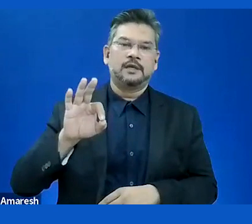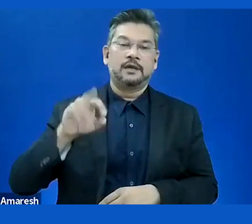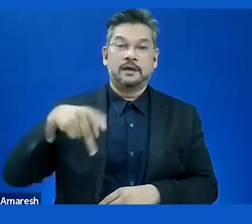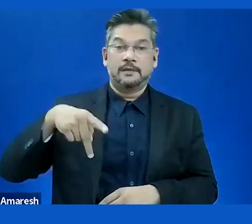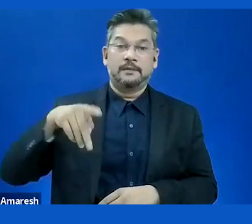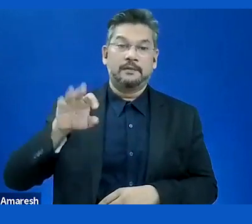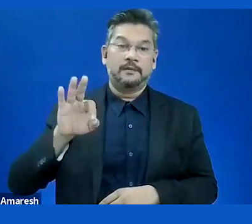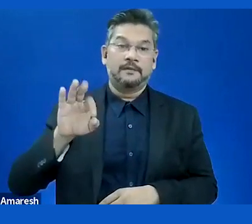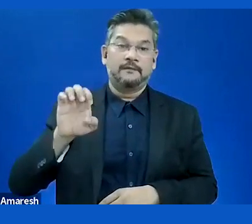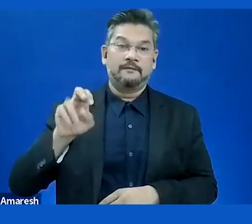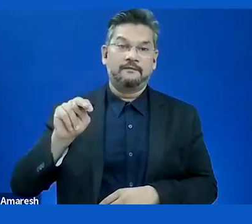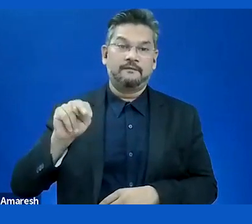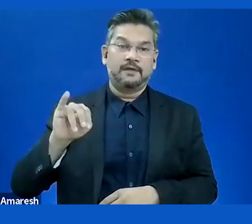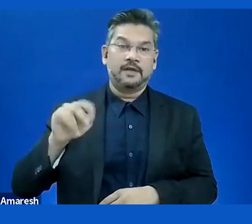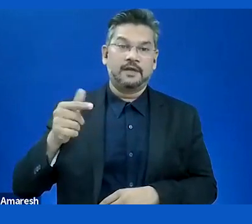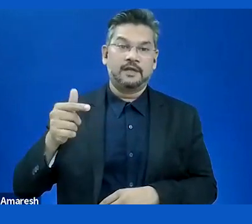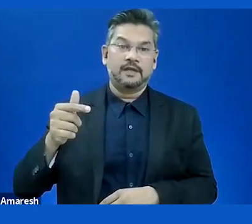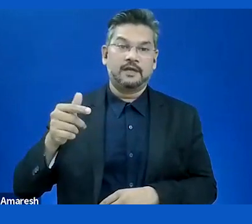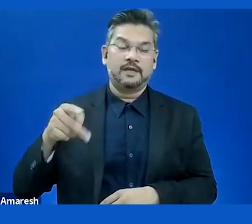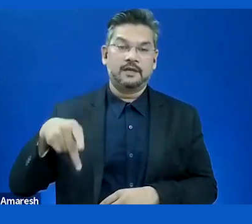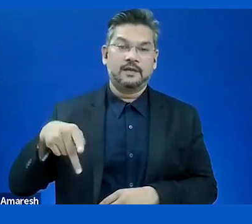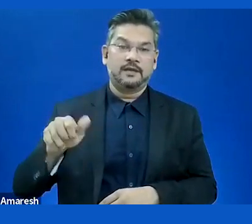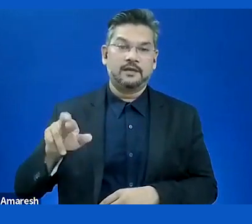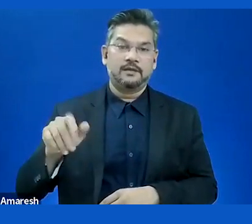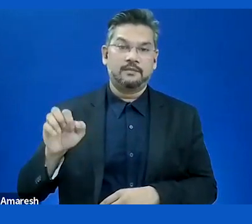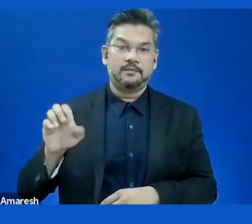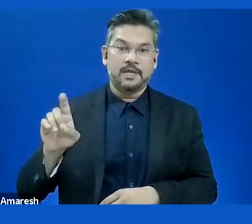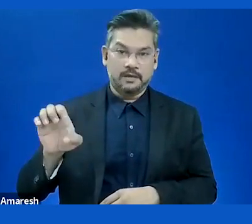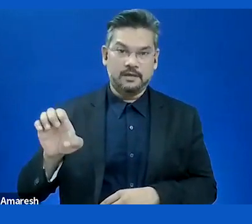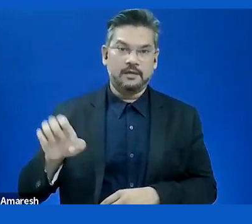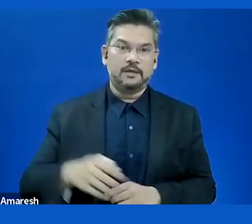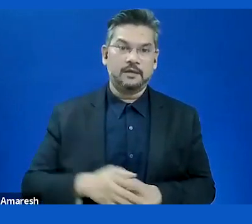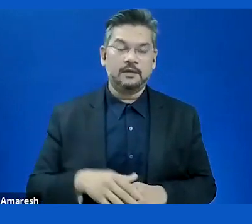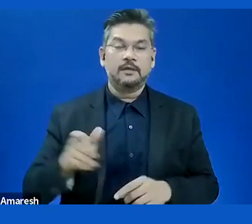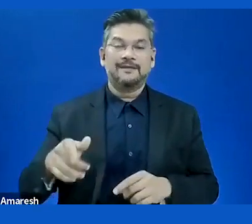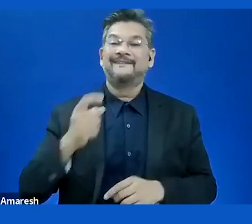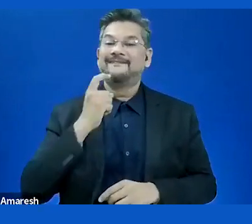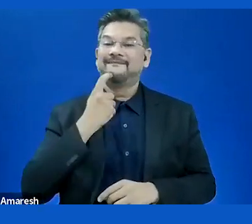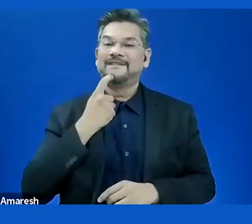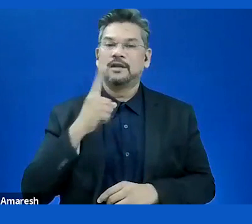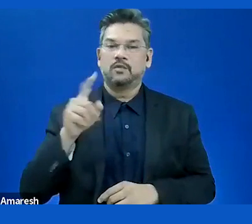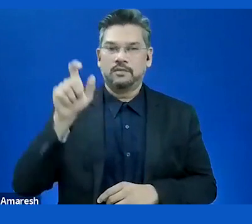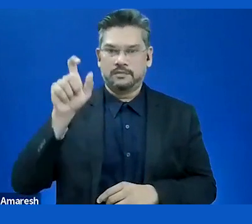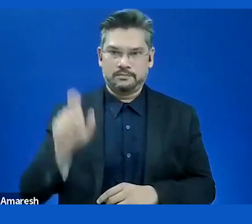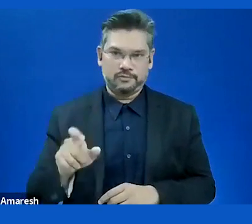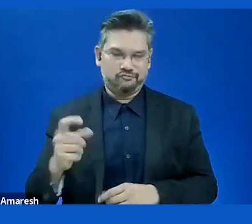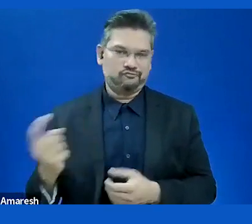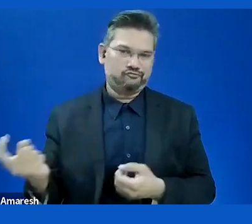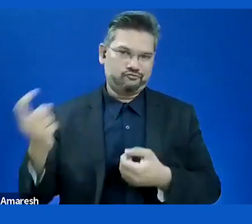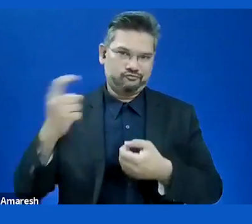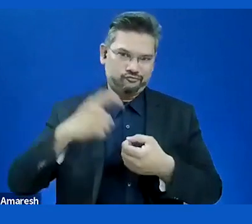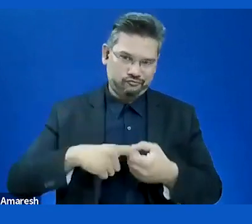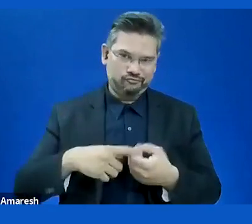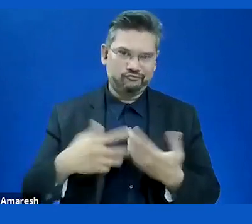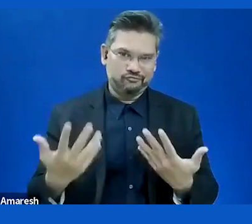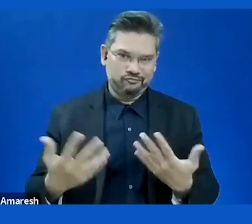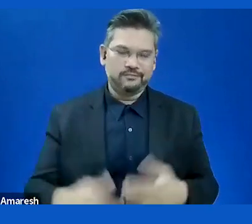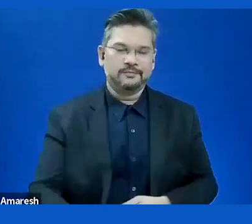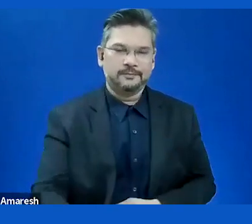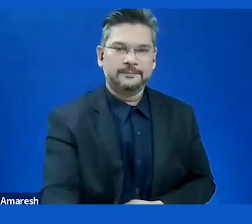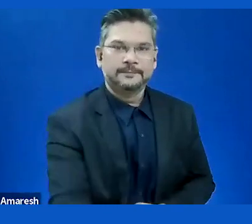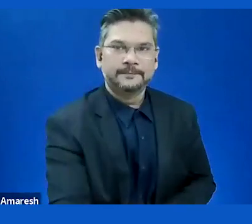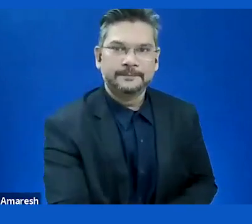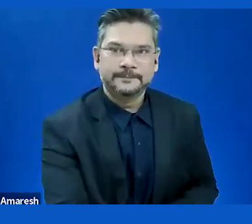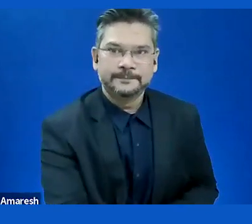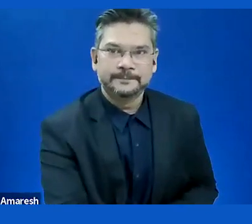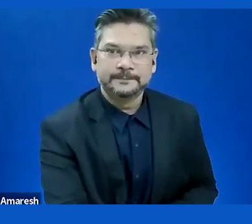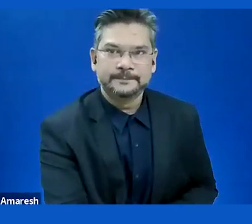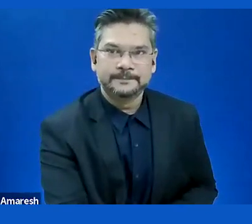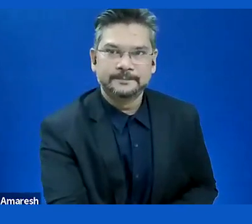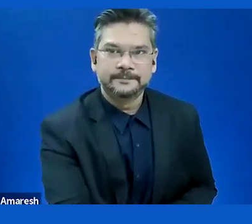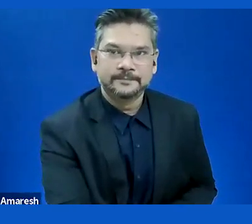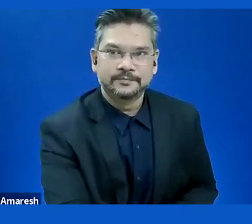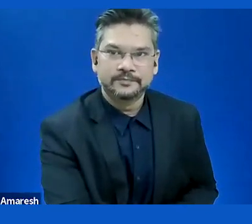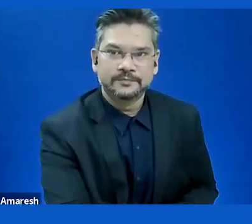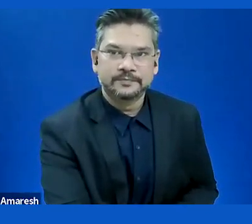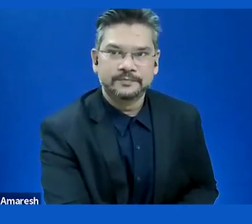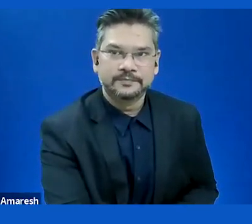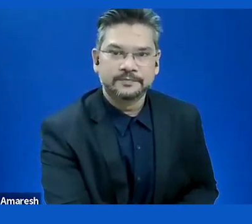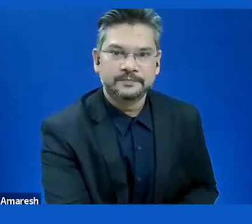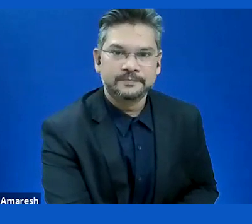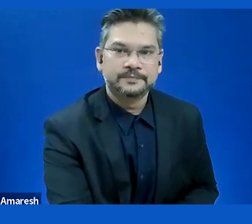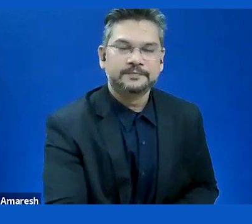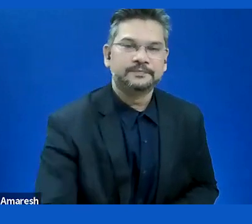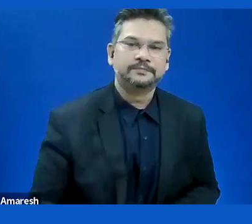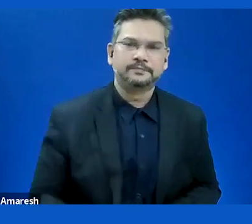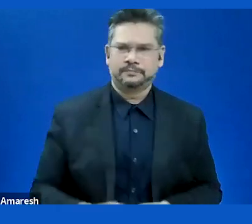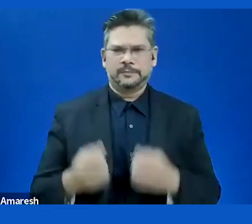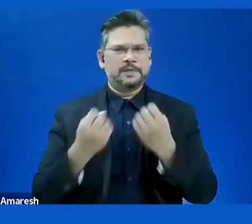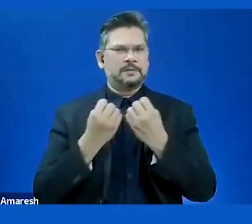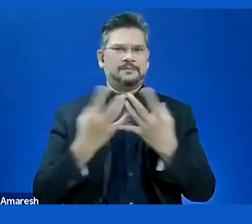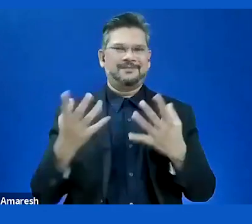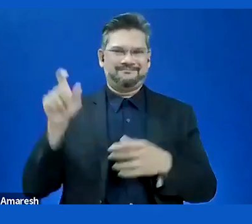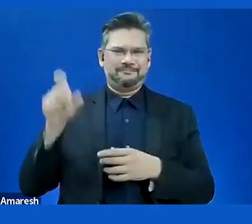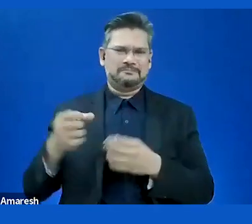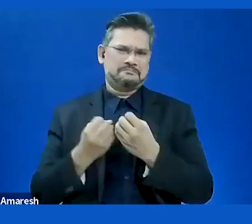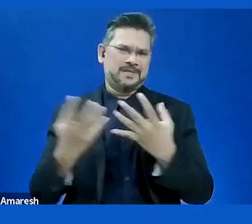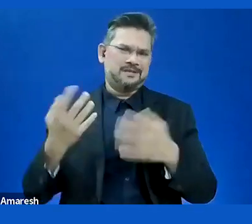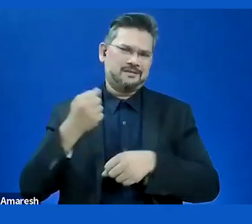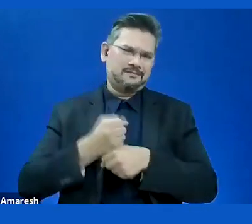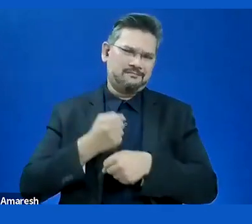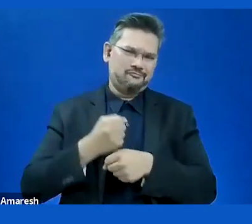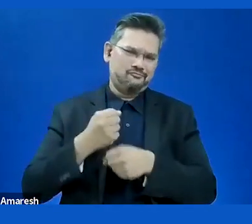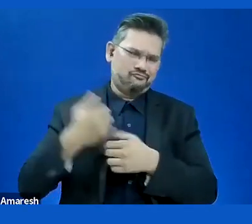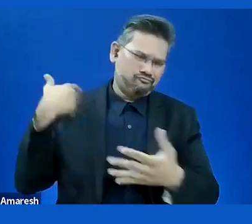have the lead UX specialist Timo Övermark, at Q-factory. We have many different perspectives,